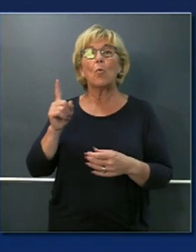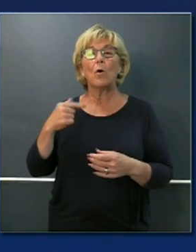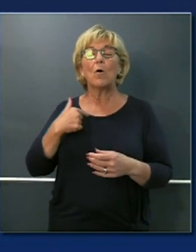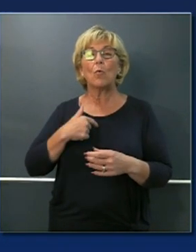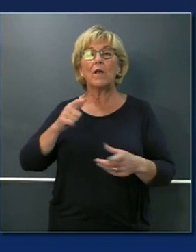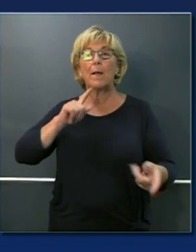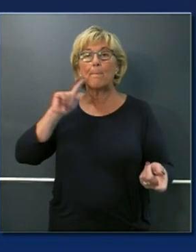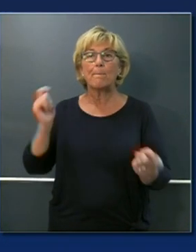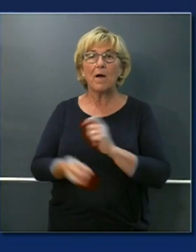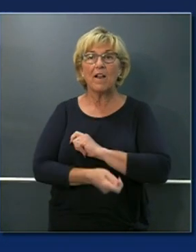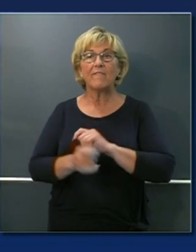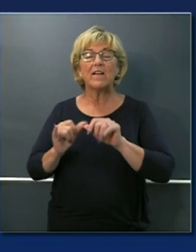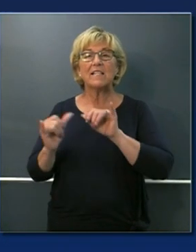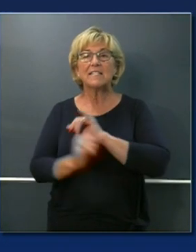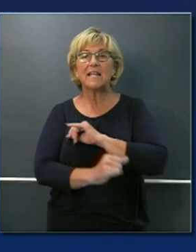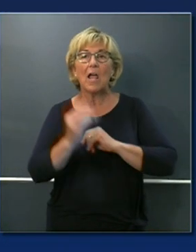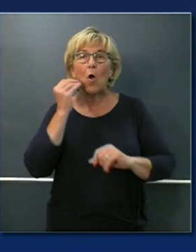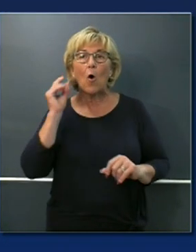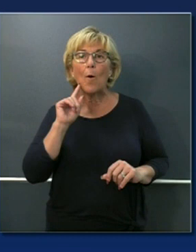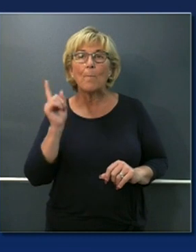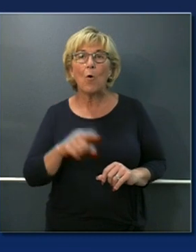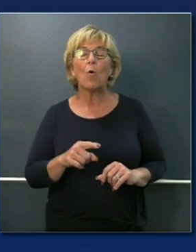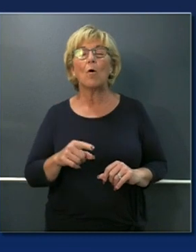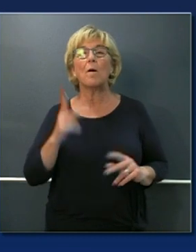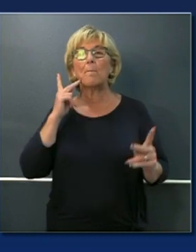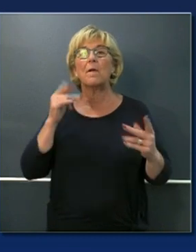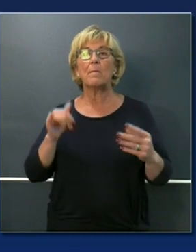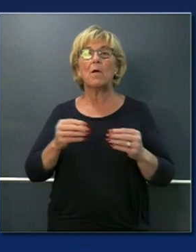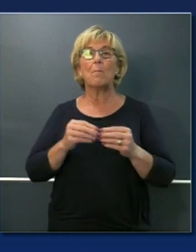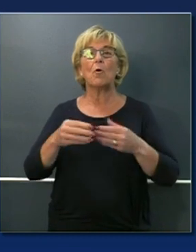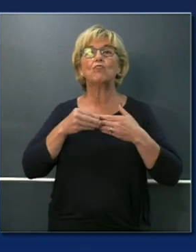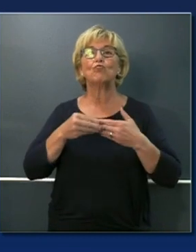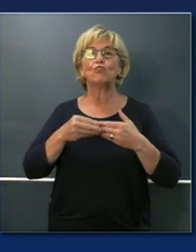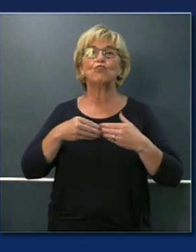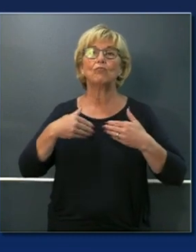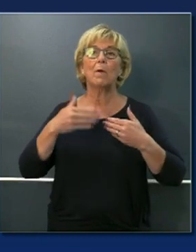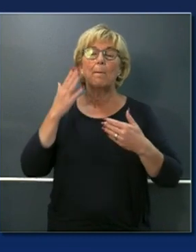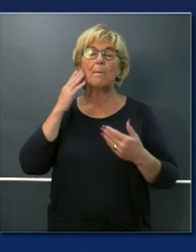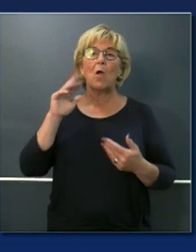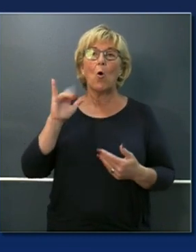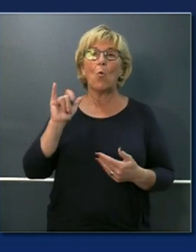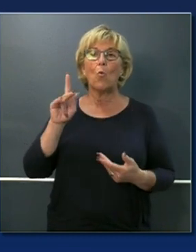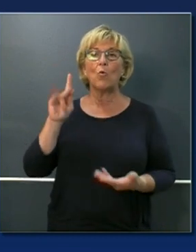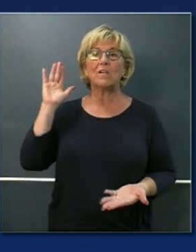RELATIONSHIPS WITH OTHERS WHERE THE PROXIMITY IS VERY CLOSE AND WE NEED A THOUGHTFUL PROCESS TO ENSURE PEOPLE DO NOT PUT THEMSELVES AT GREAT RISK AND